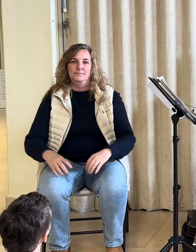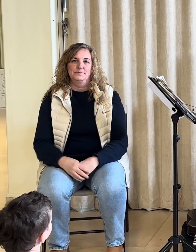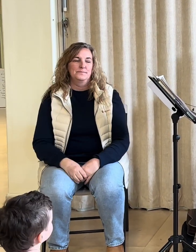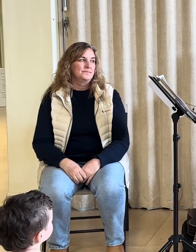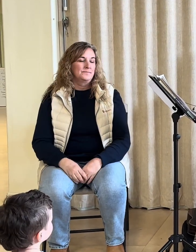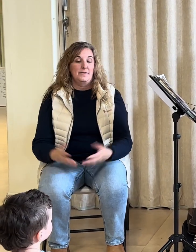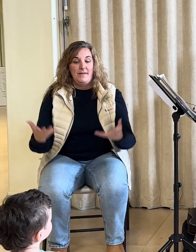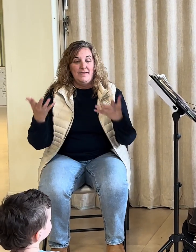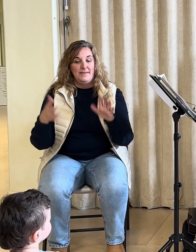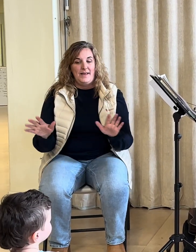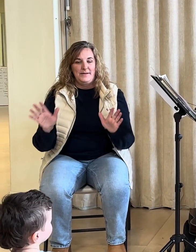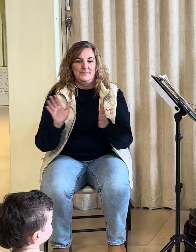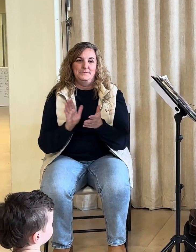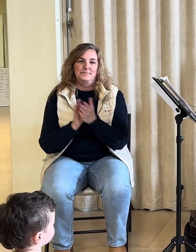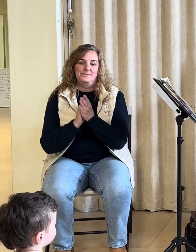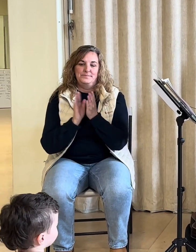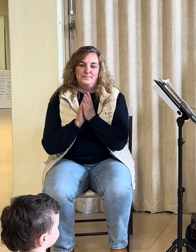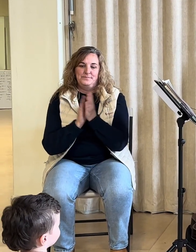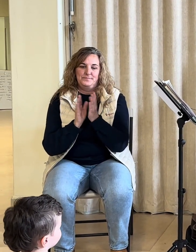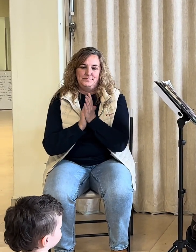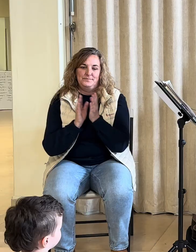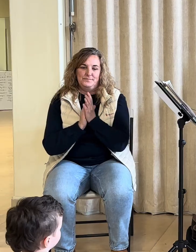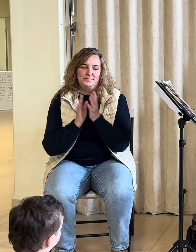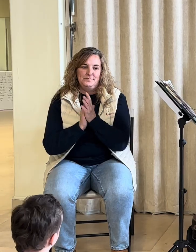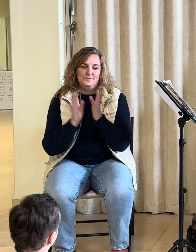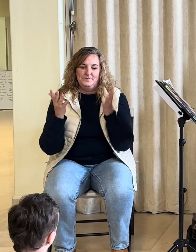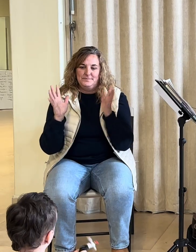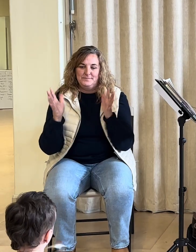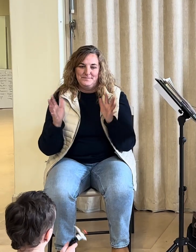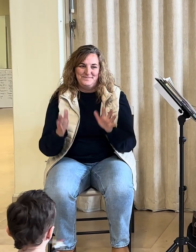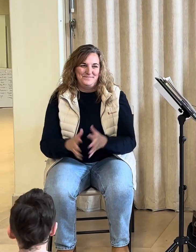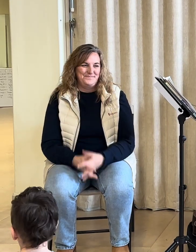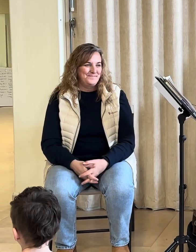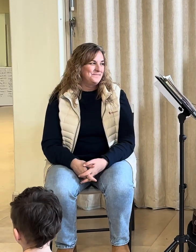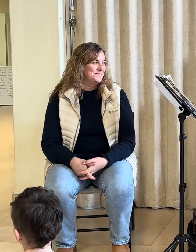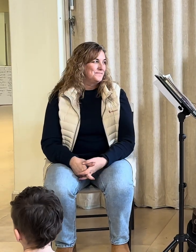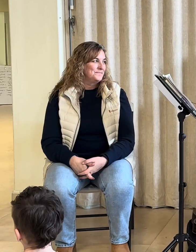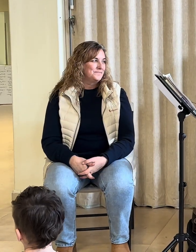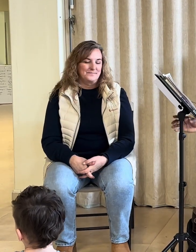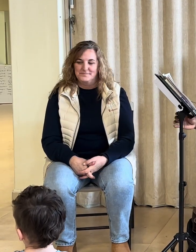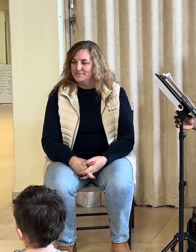The end.